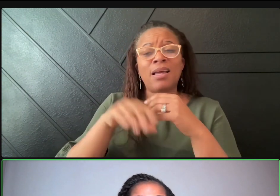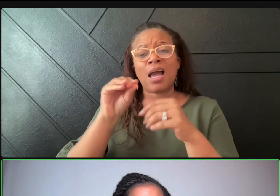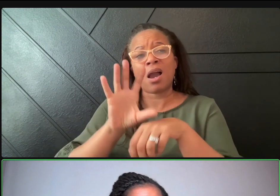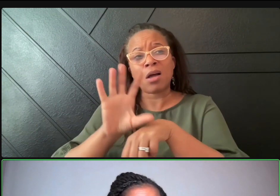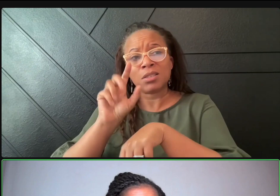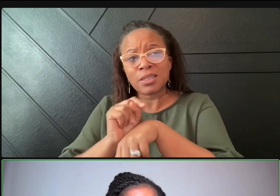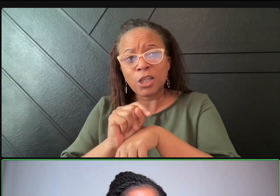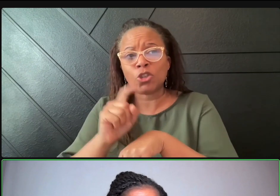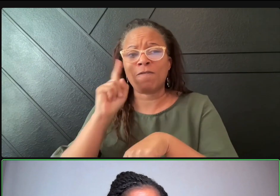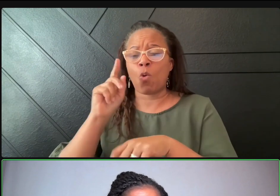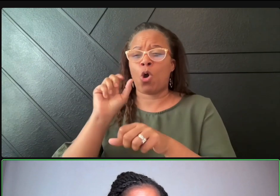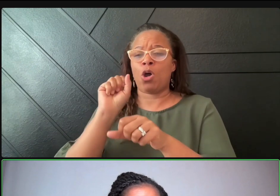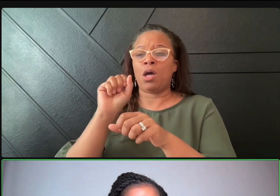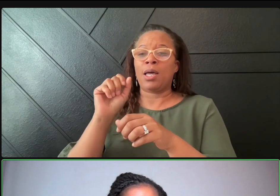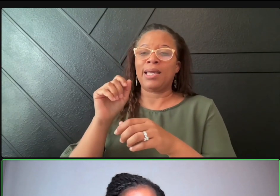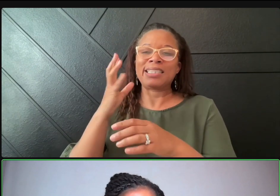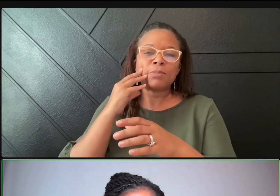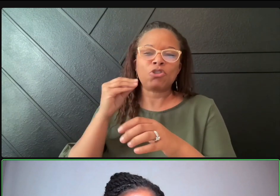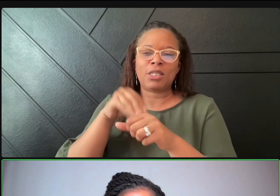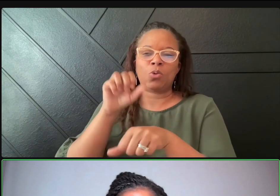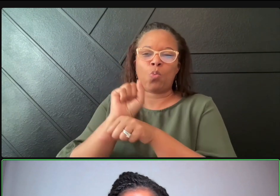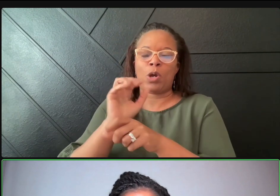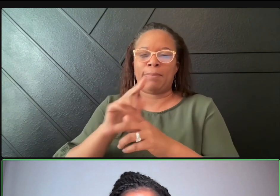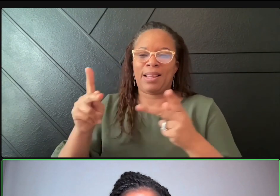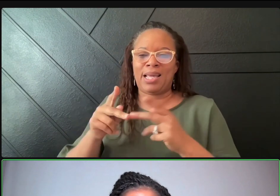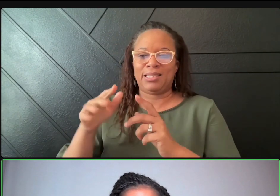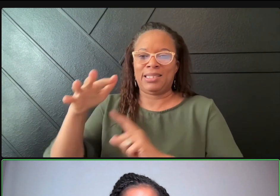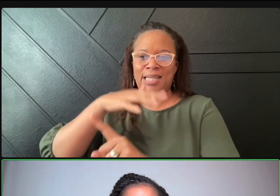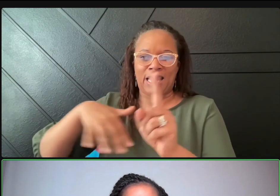They are available to provide consultation or counseling.